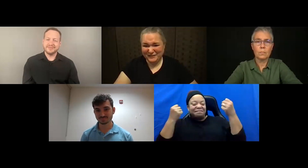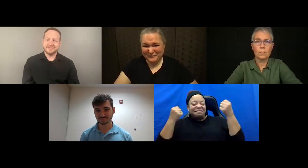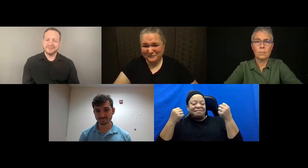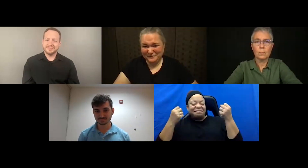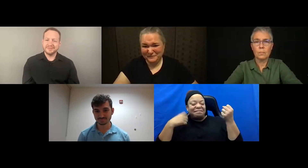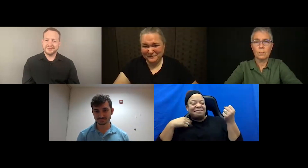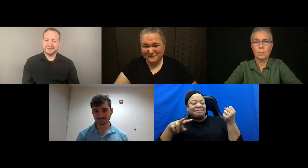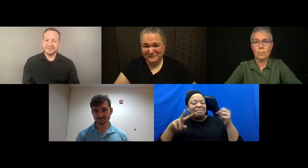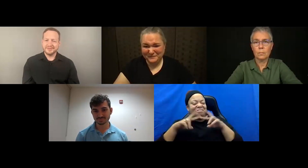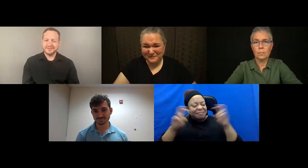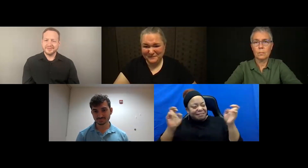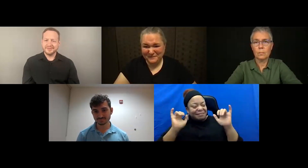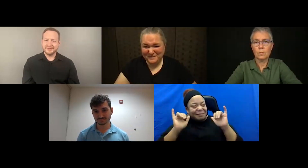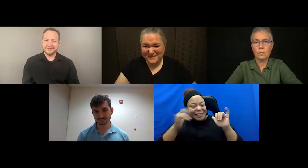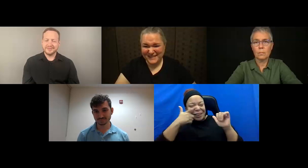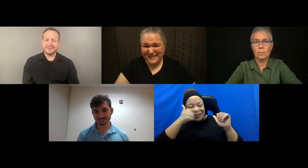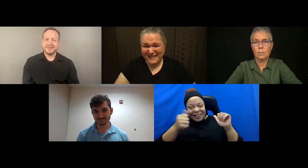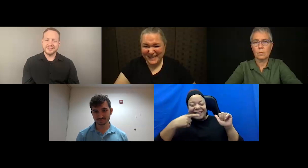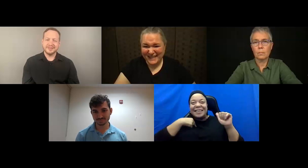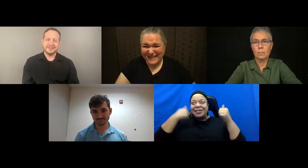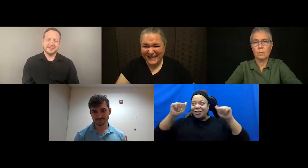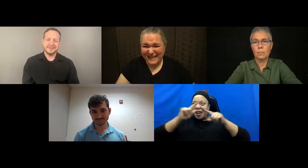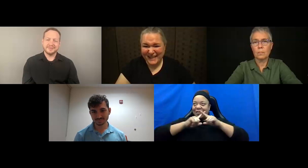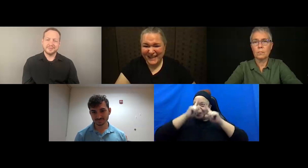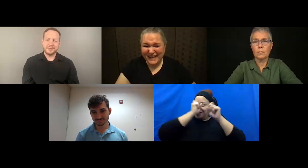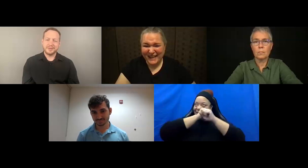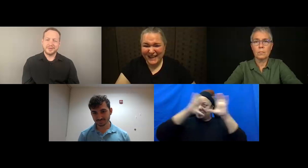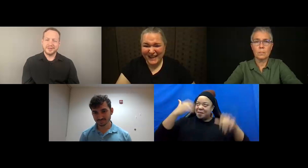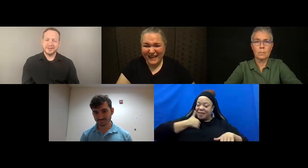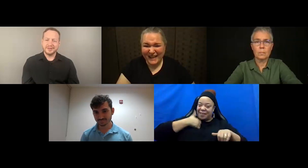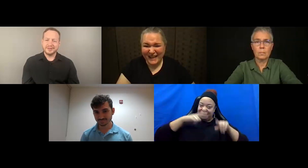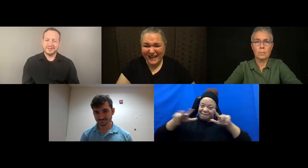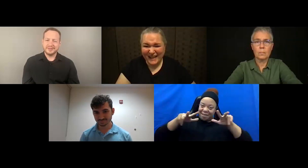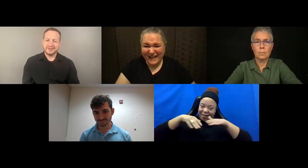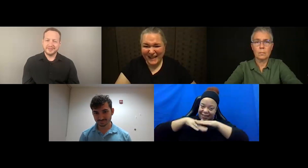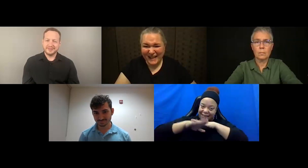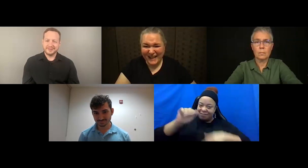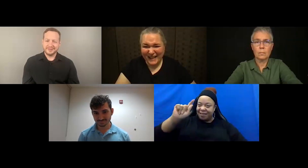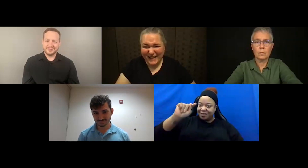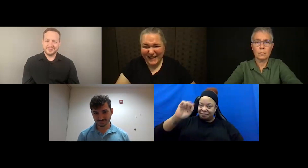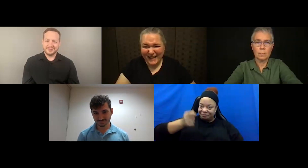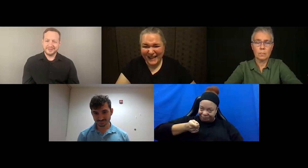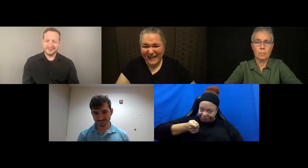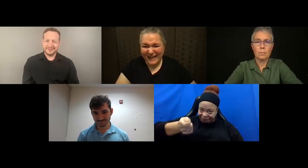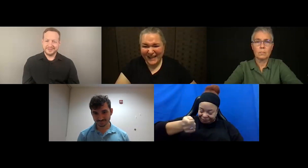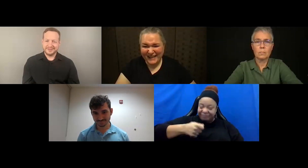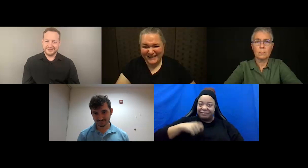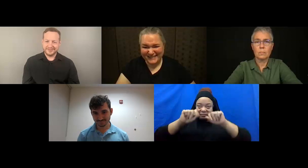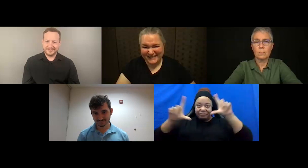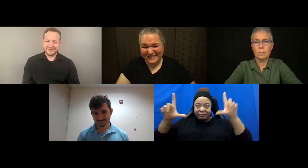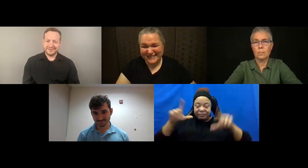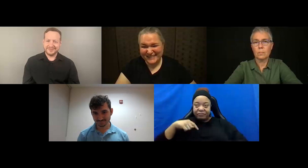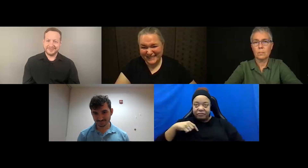Erin: I do find it very interesting trying to imagine myself going into a situation like an ATM and